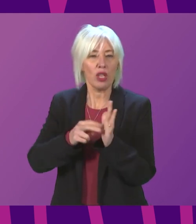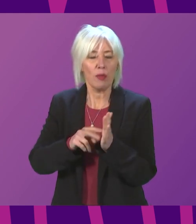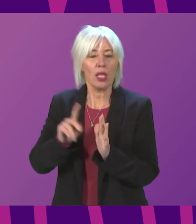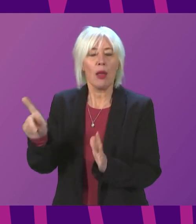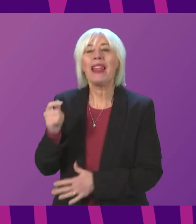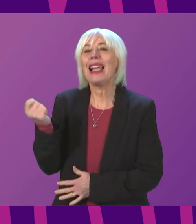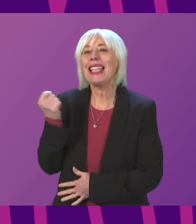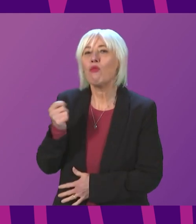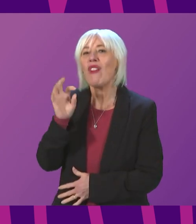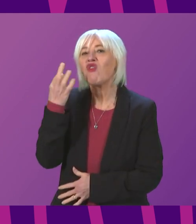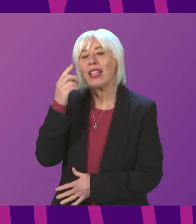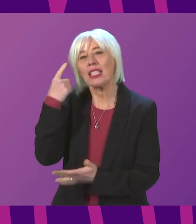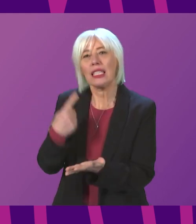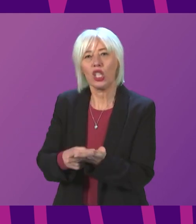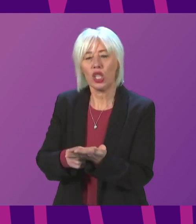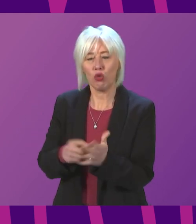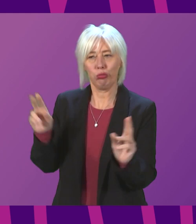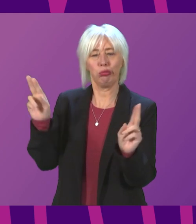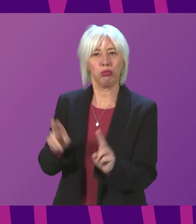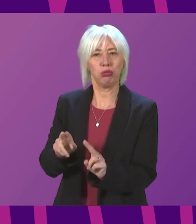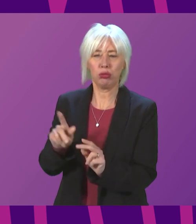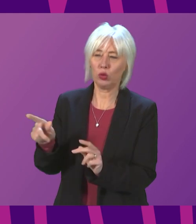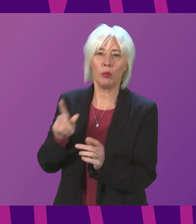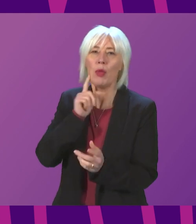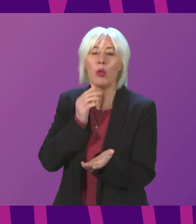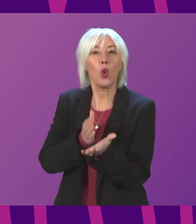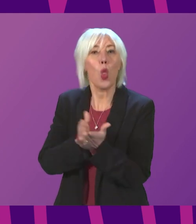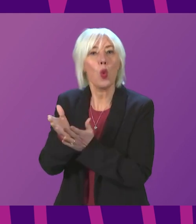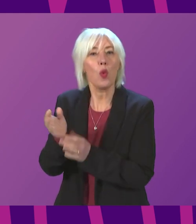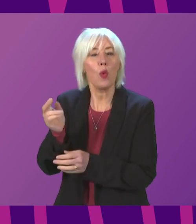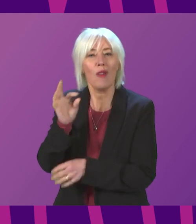decision to temporarily prevent UK nationals from transiting France to homes or destinations